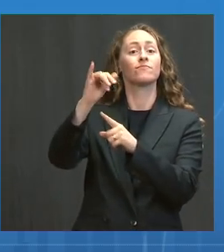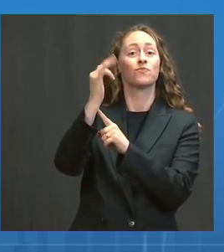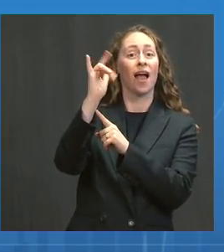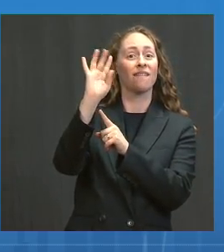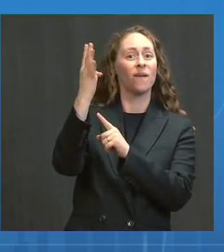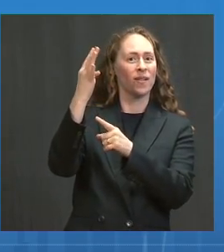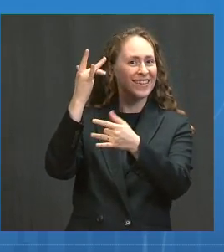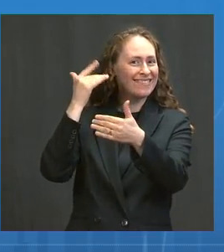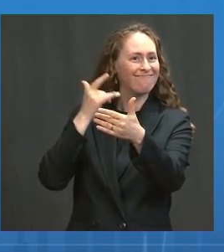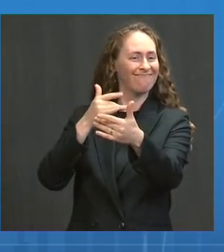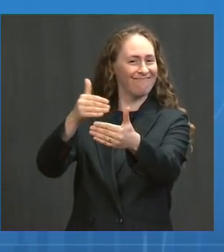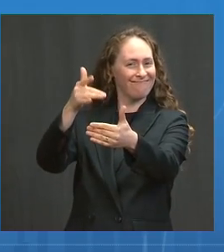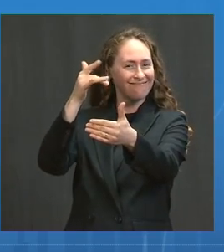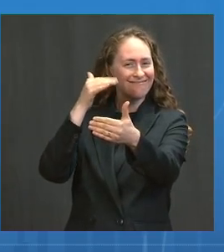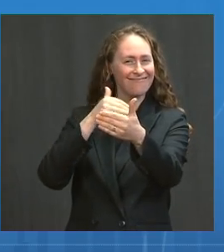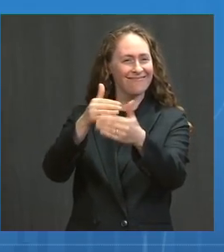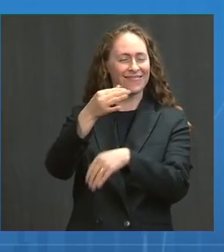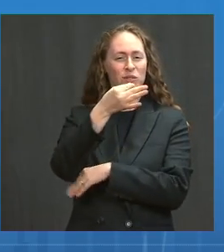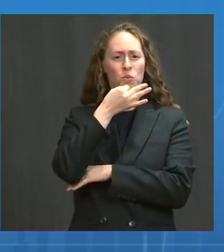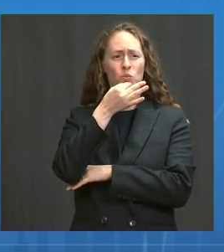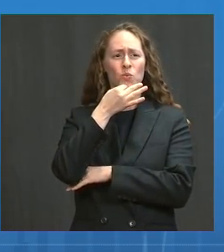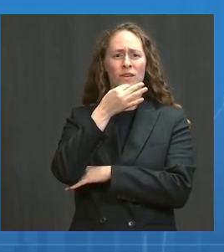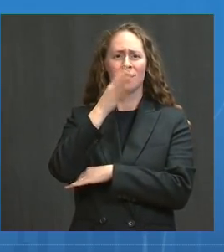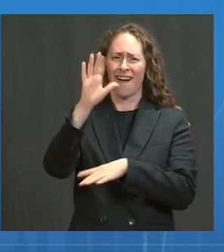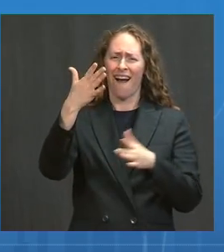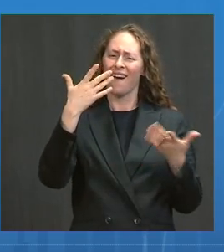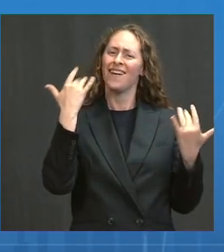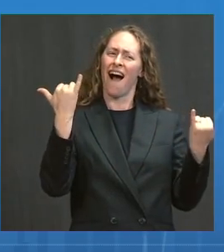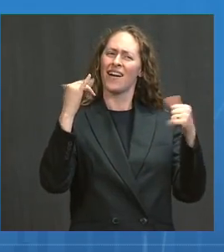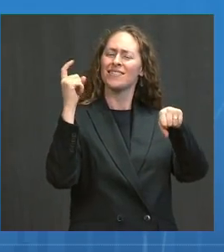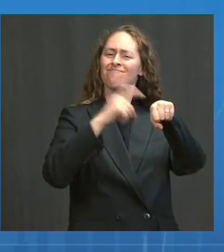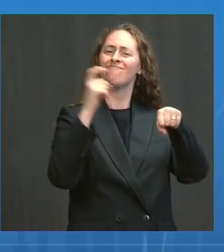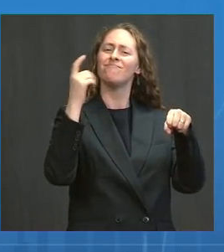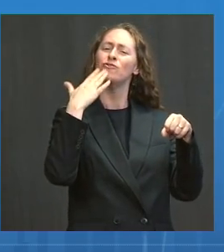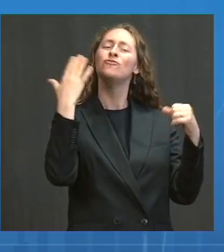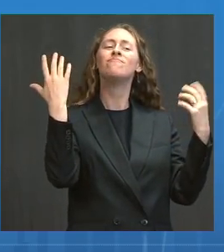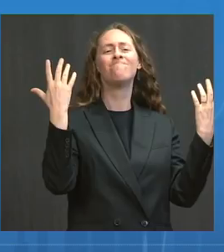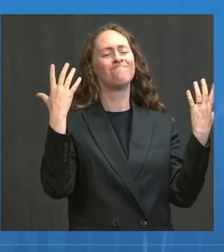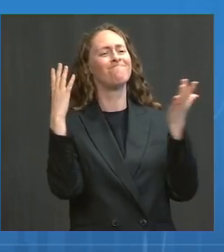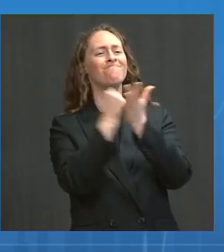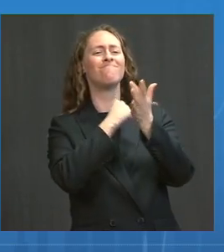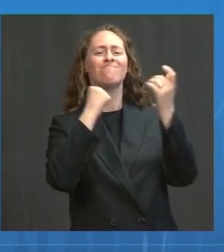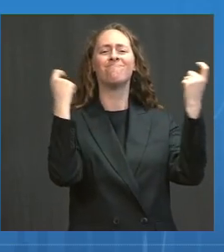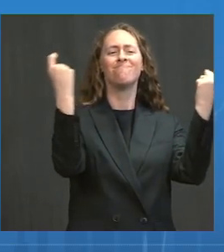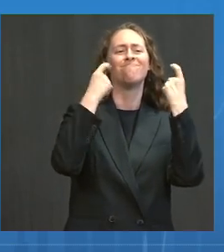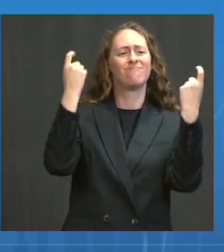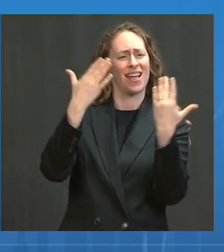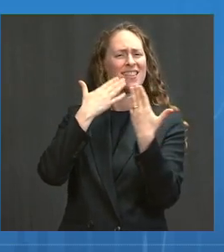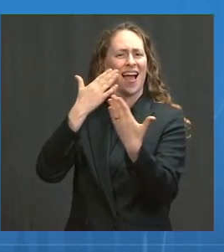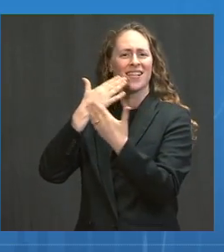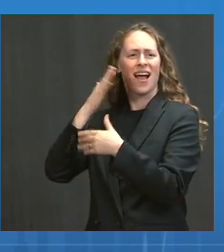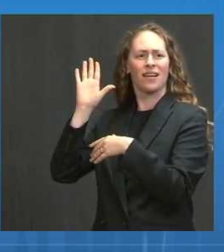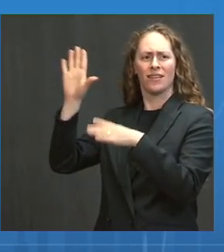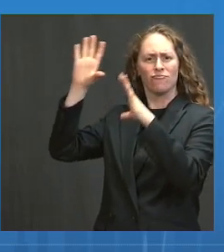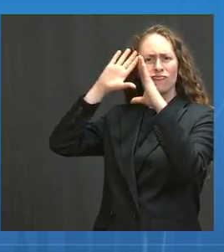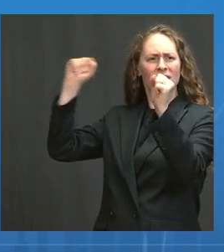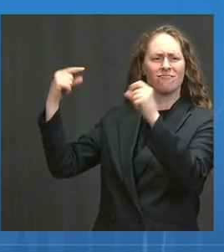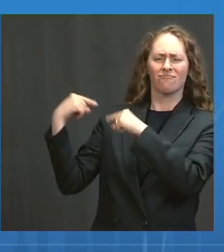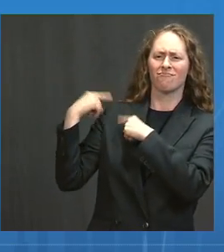Americans have good reason to celebrate. Thanks to the President's whole-of-government response and the American people stepping up,